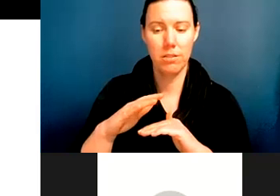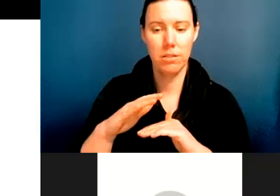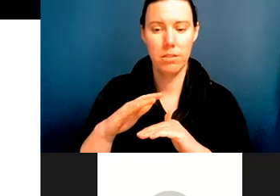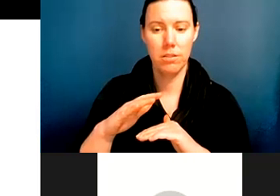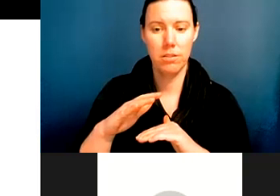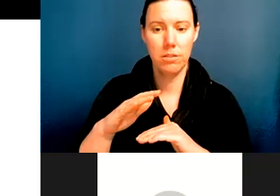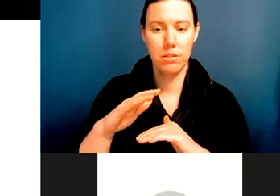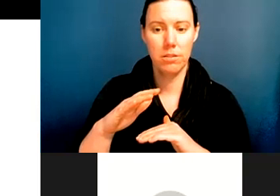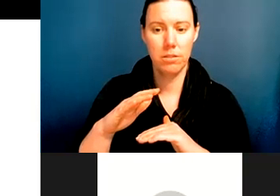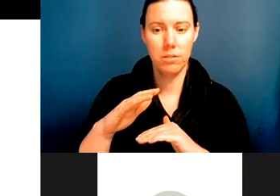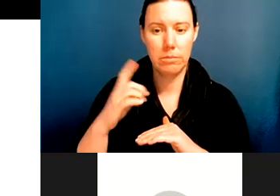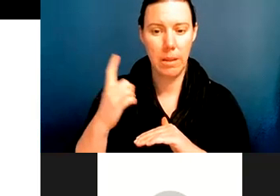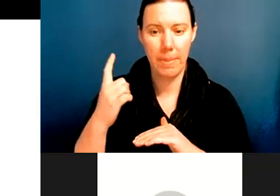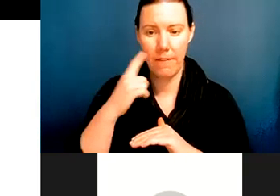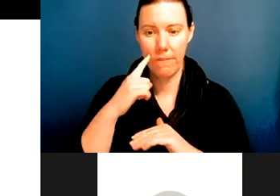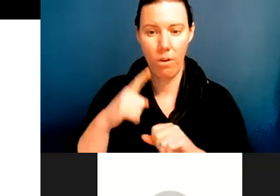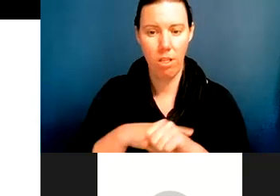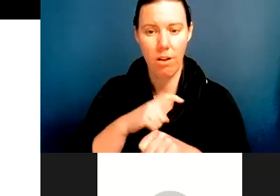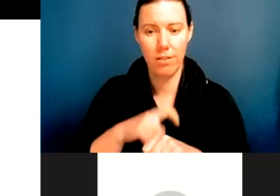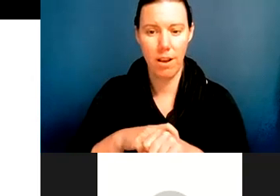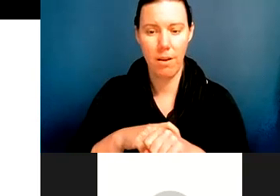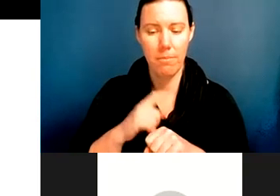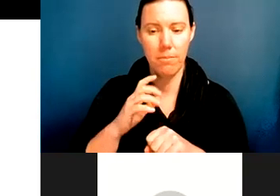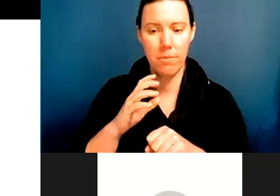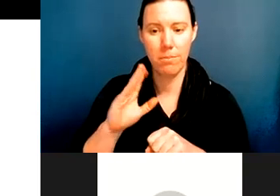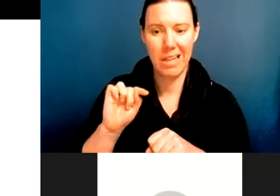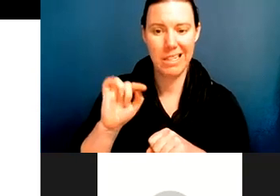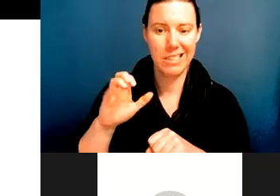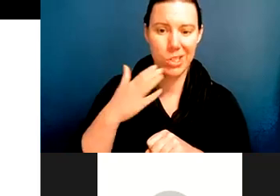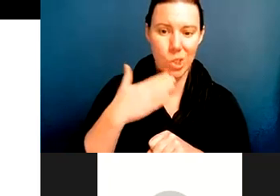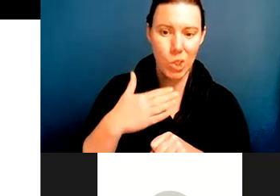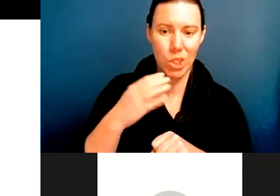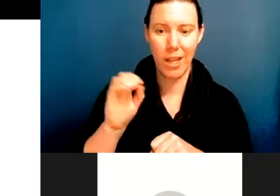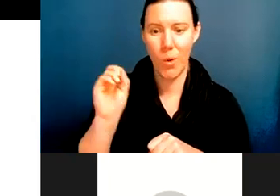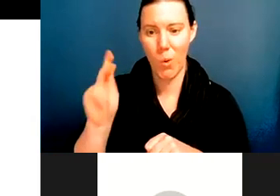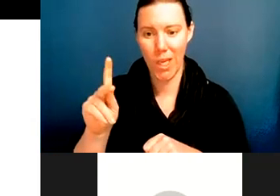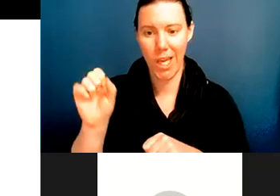but it still good and okay. But I opportunity,